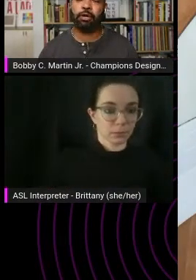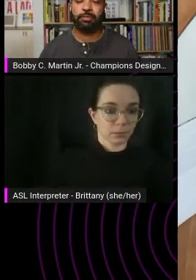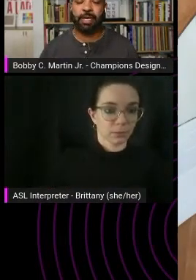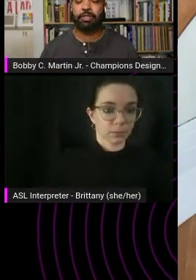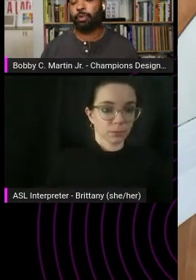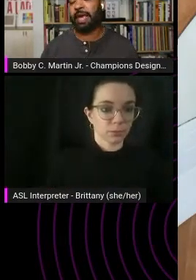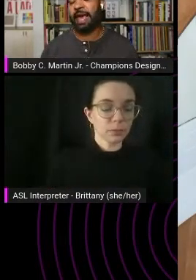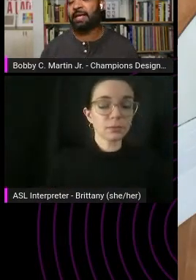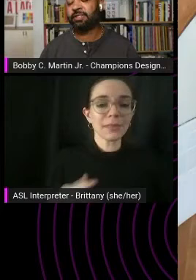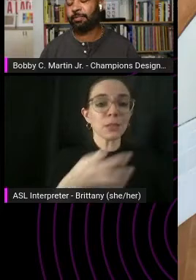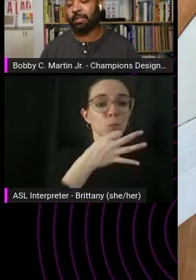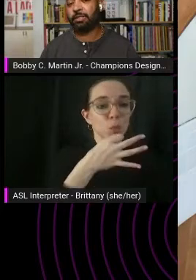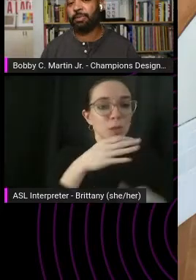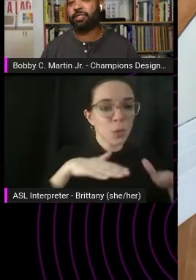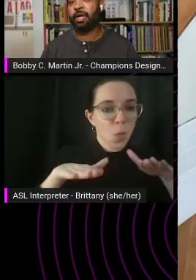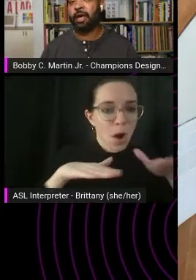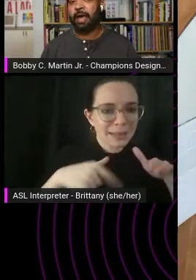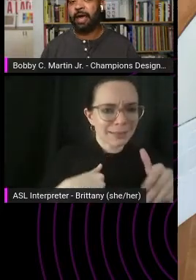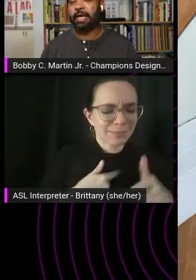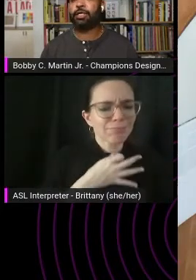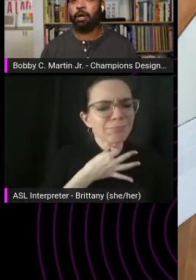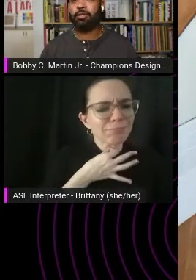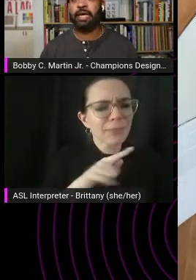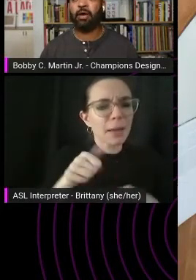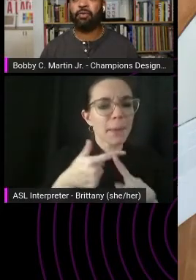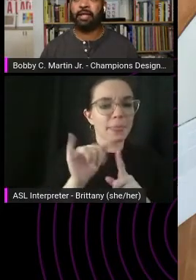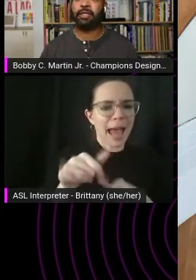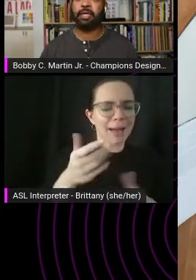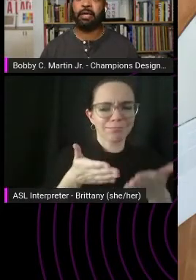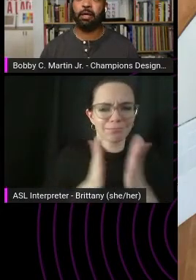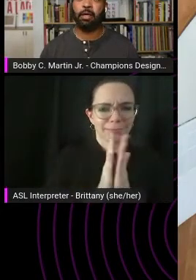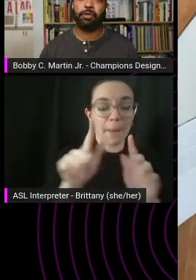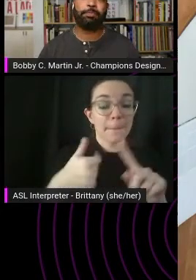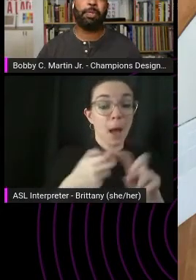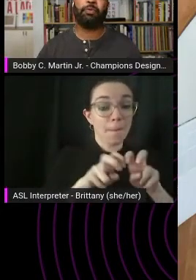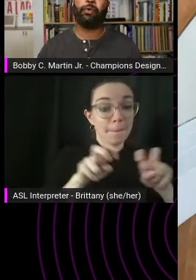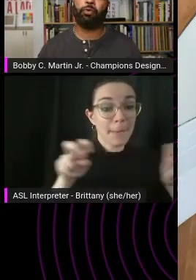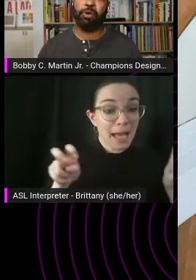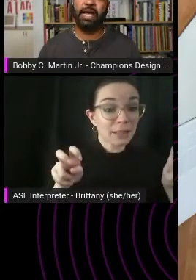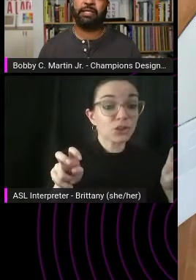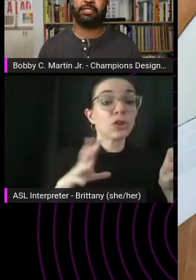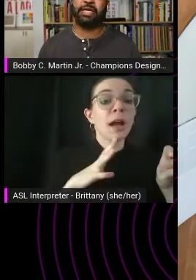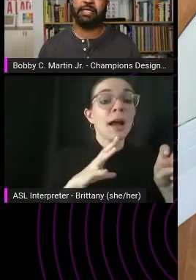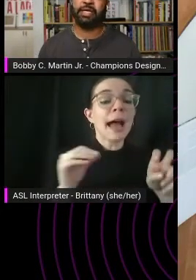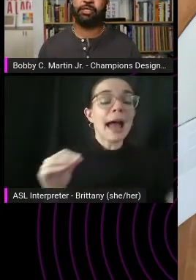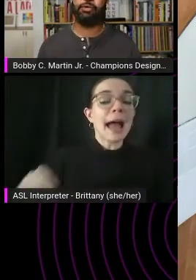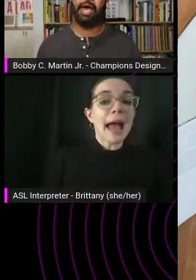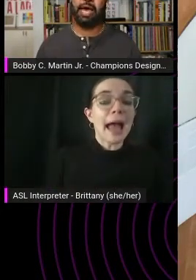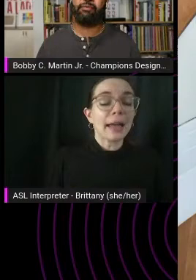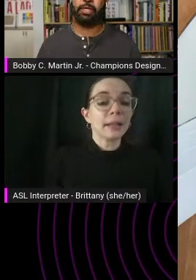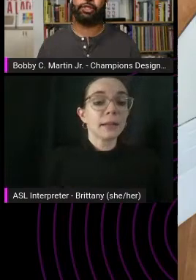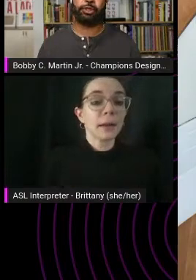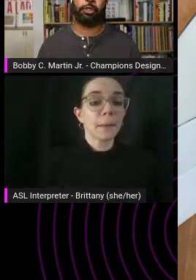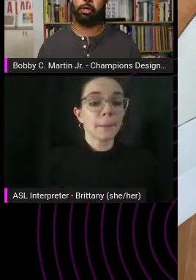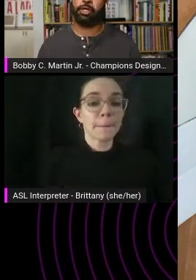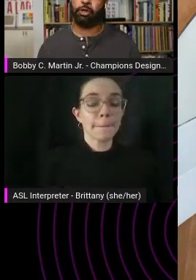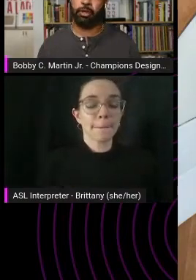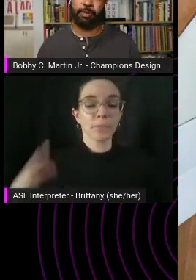curious about, and so we asked about this bench. And it turns out that, those beautiful red seats that you have in Stern Auditorium